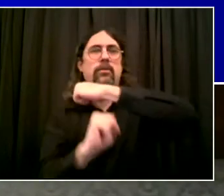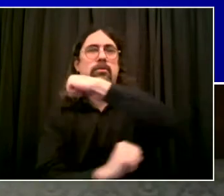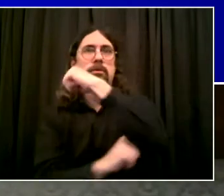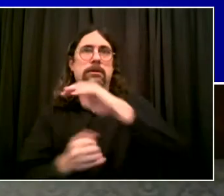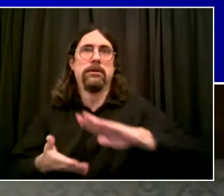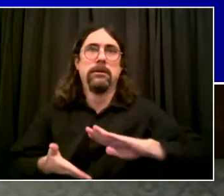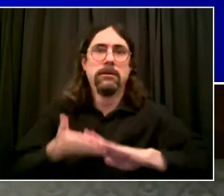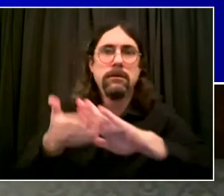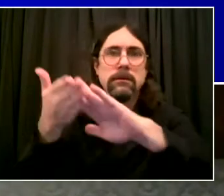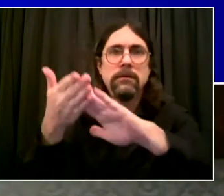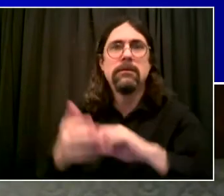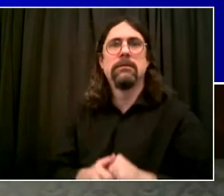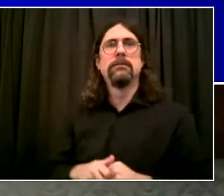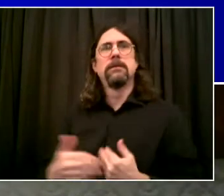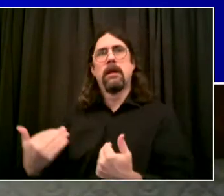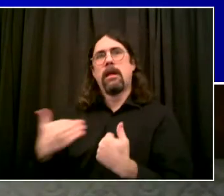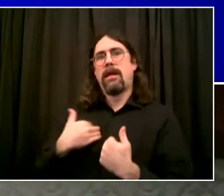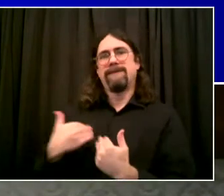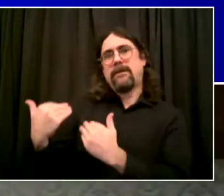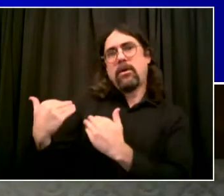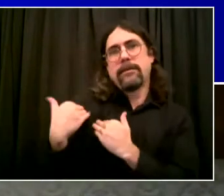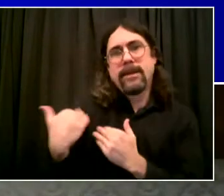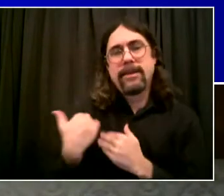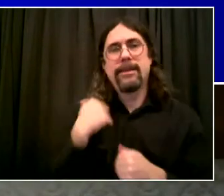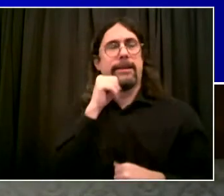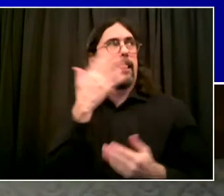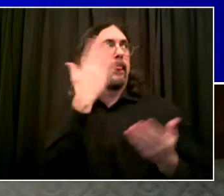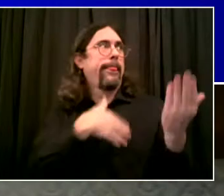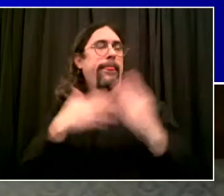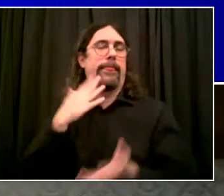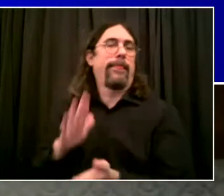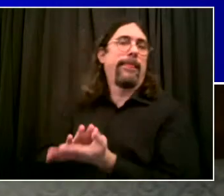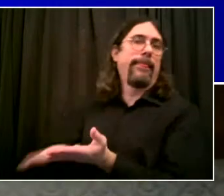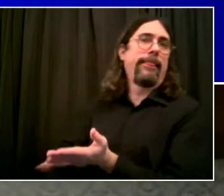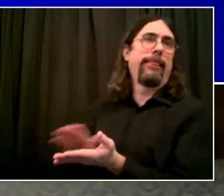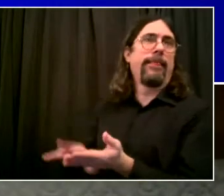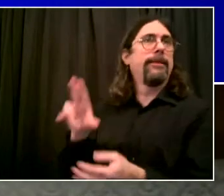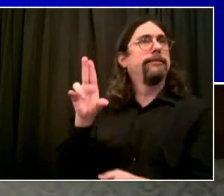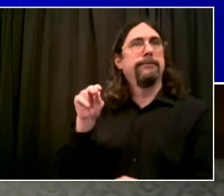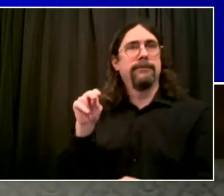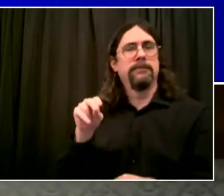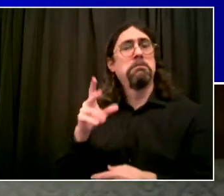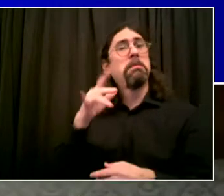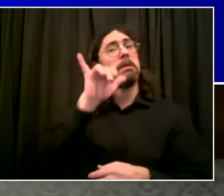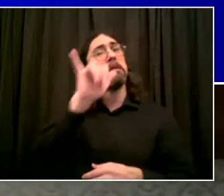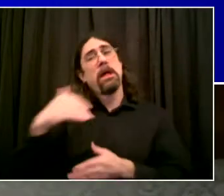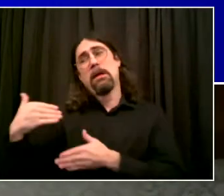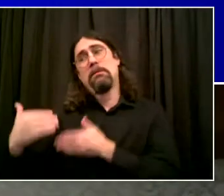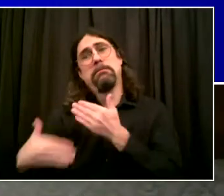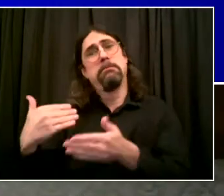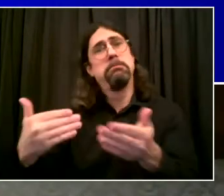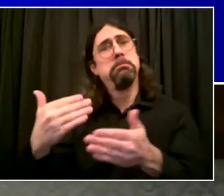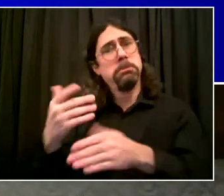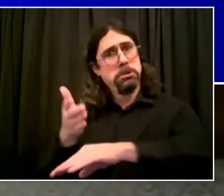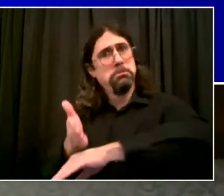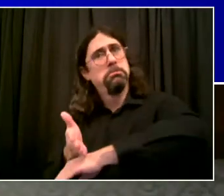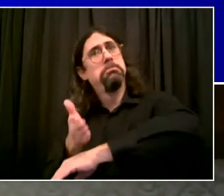FOUNDATION OF F ENGAGEMENT AND MOVE TOWARDS GREATER CIVILIAN EMPOWERMENT. I H HE OPTHIS IS THE BEGINNING,